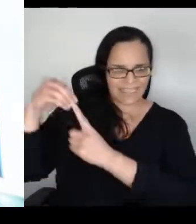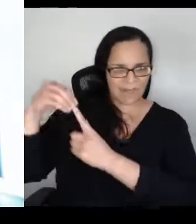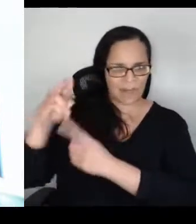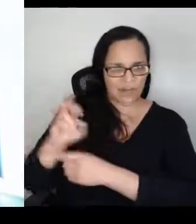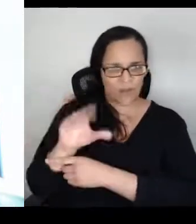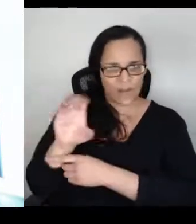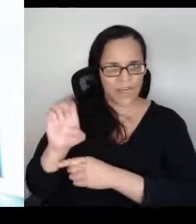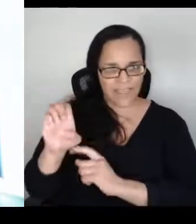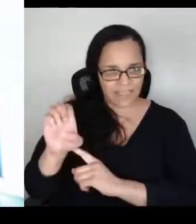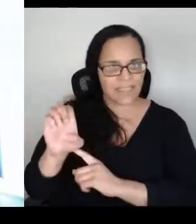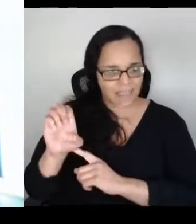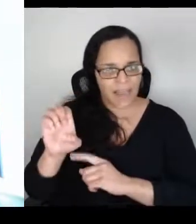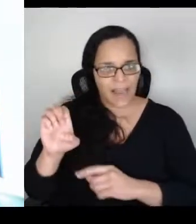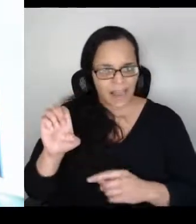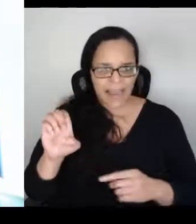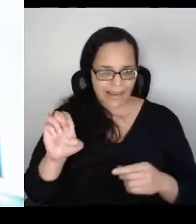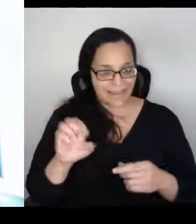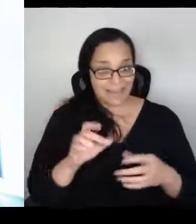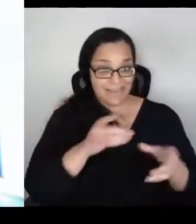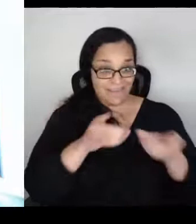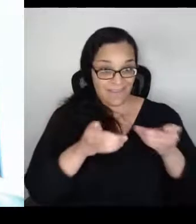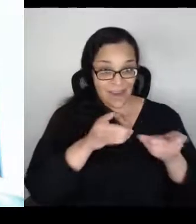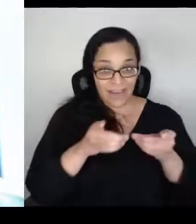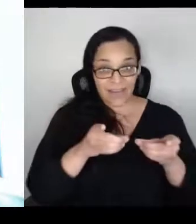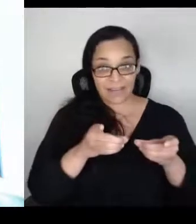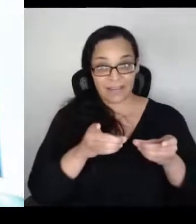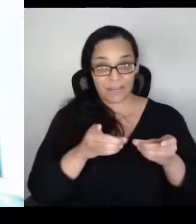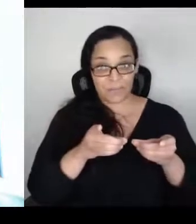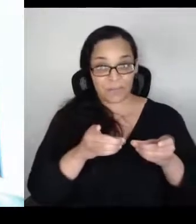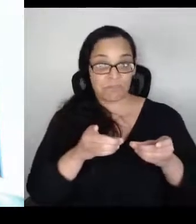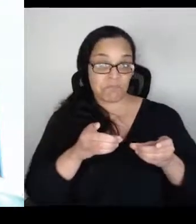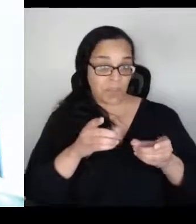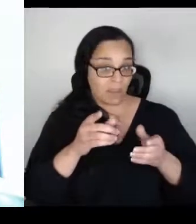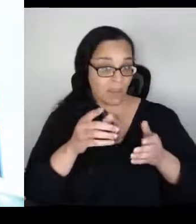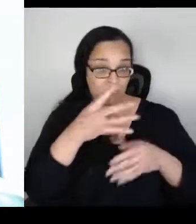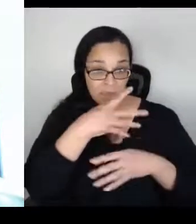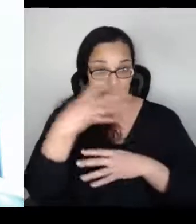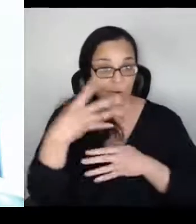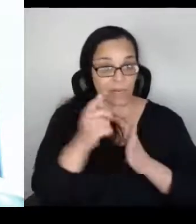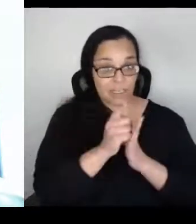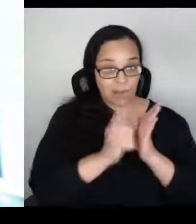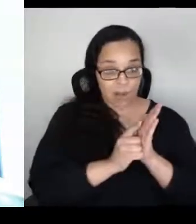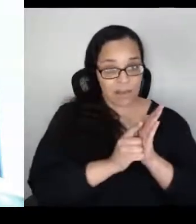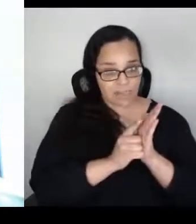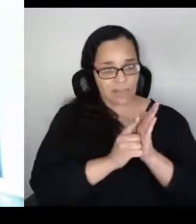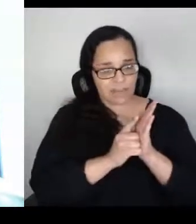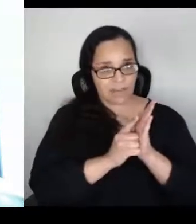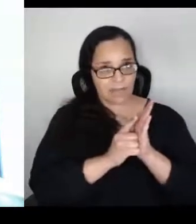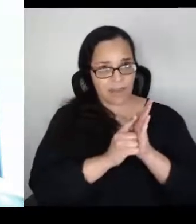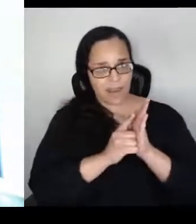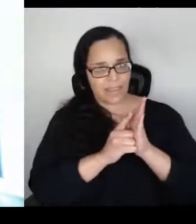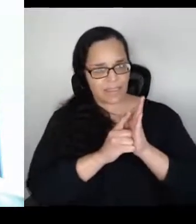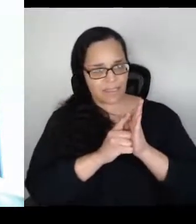as a policy that determine the humanity of people. And so what we're seeing in this moment is a compilation